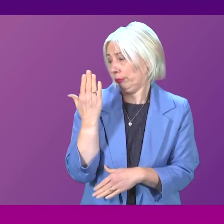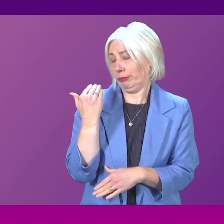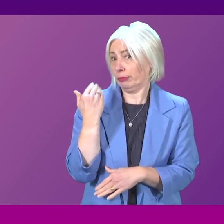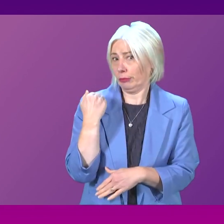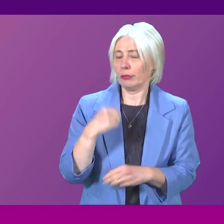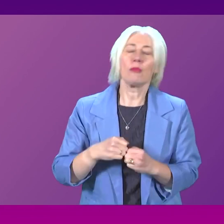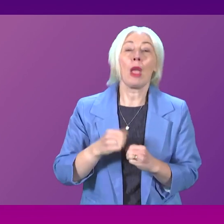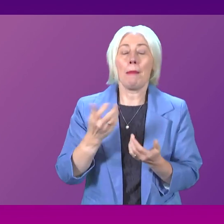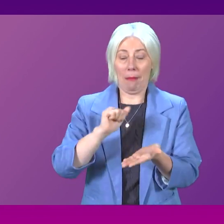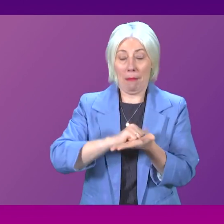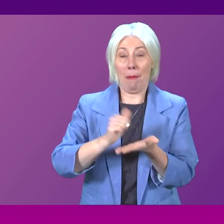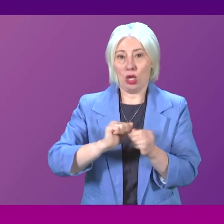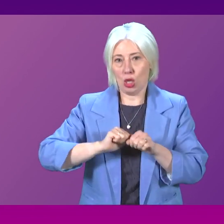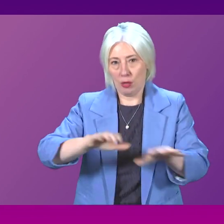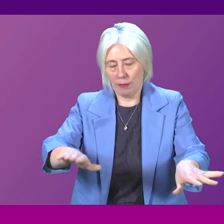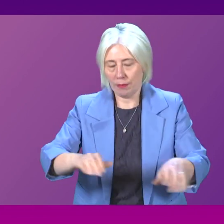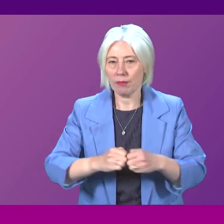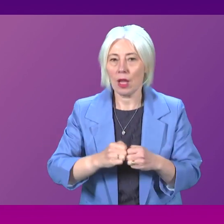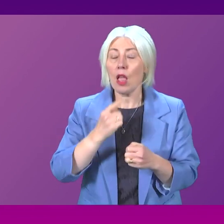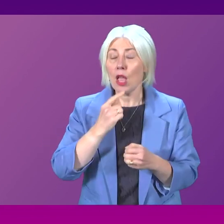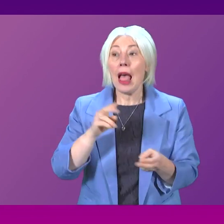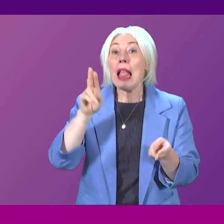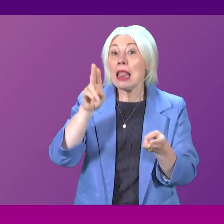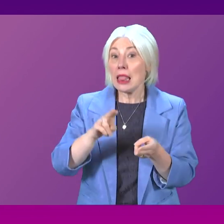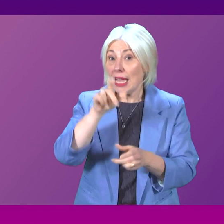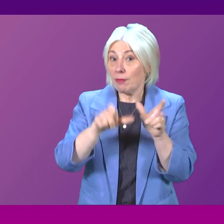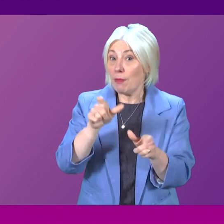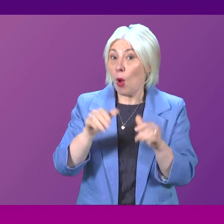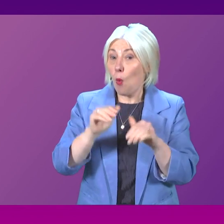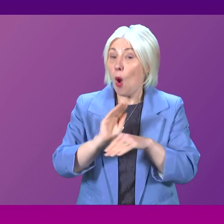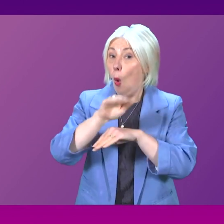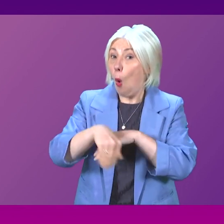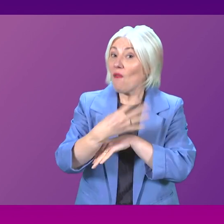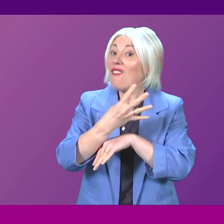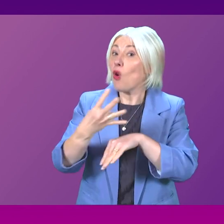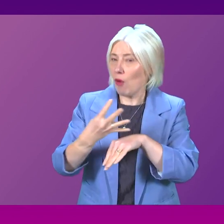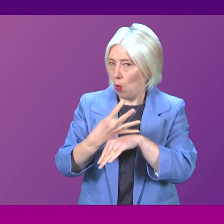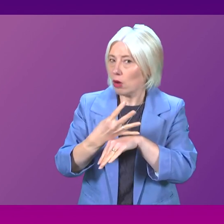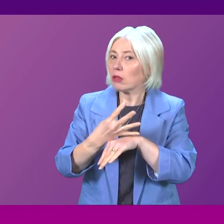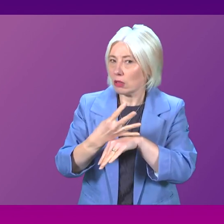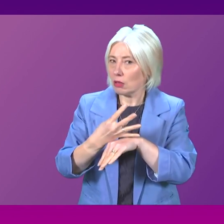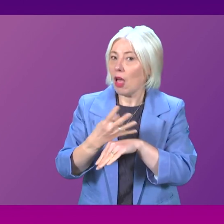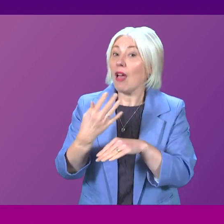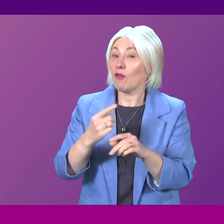been published for the most recent week, we see that fewer people waited more than four hours than had been the case at any point over the previous month.